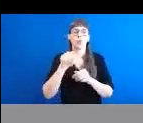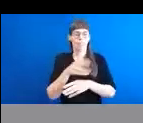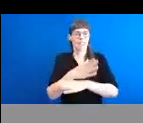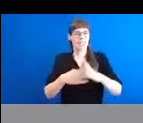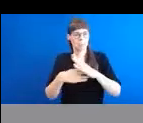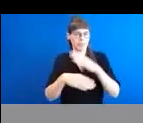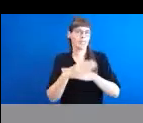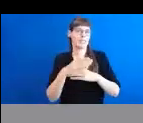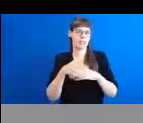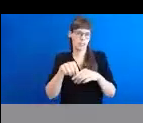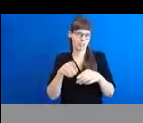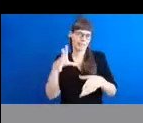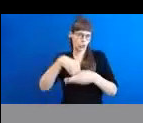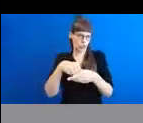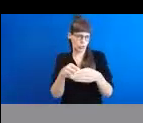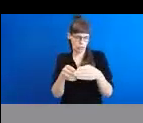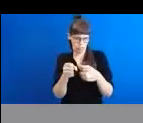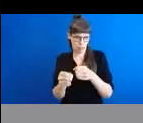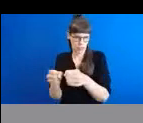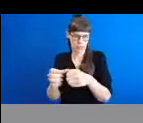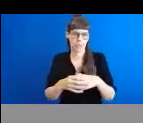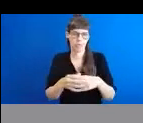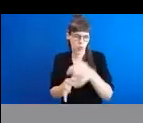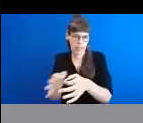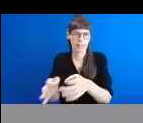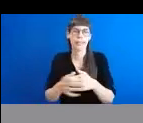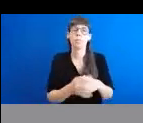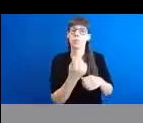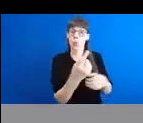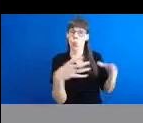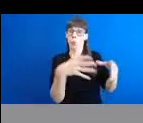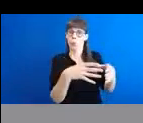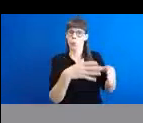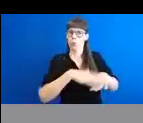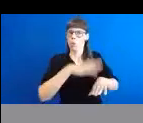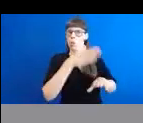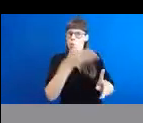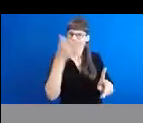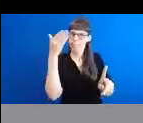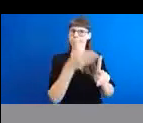interagency working groups were created under the auspices of the